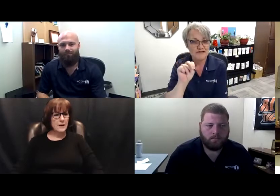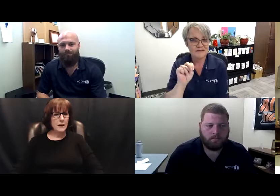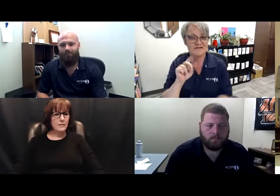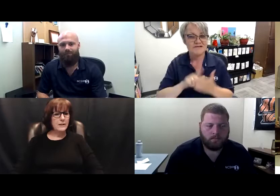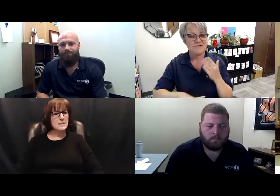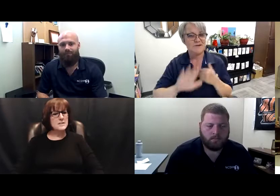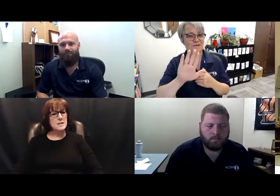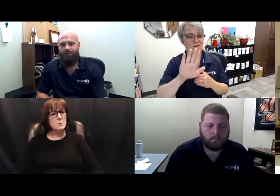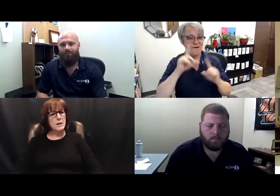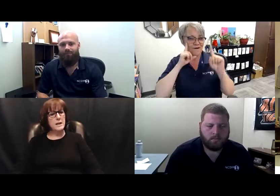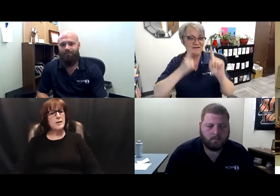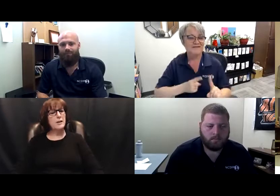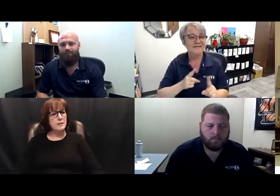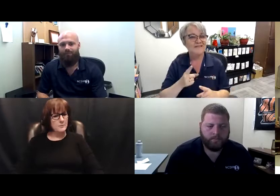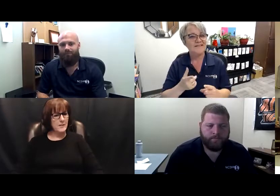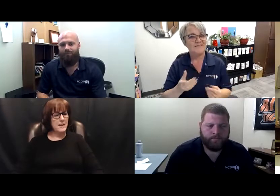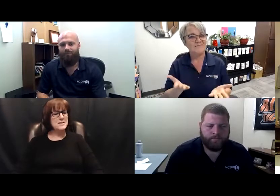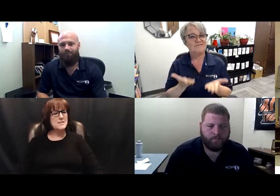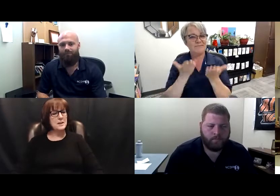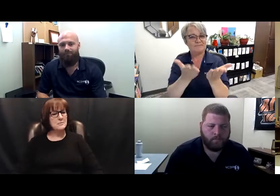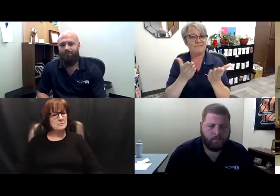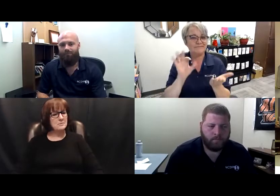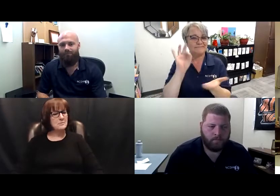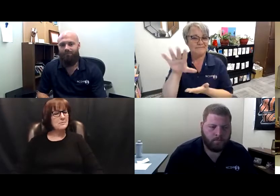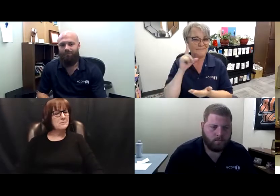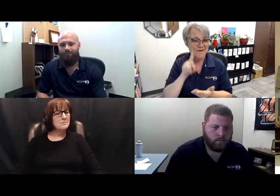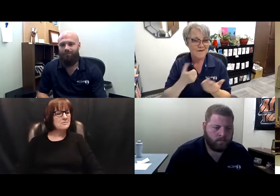Alright let's see what Aaron has to say